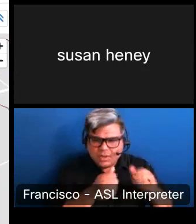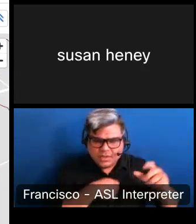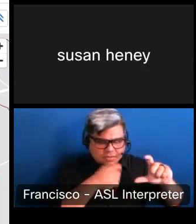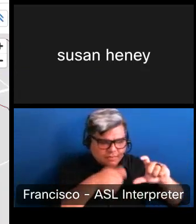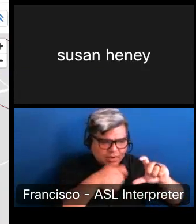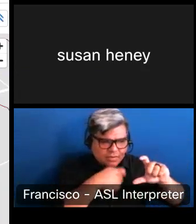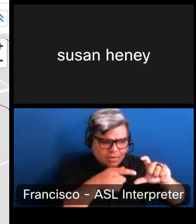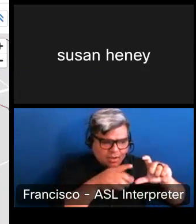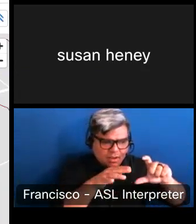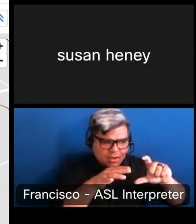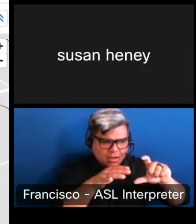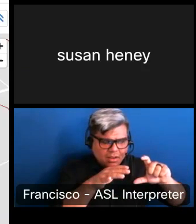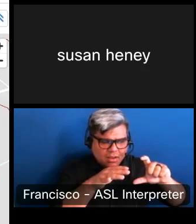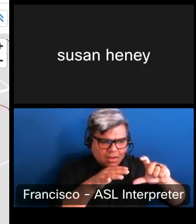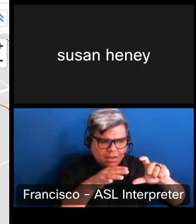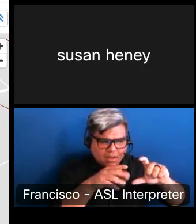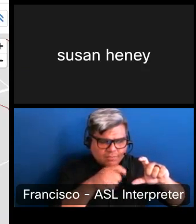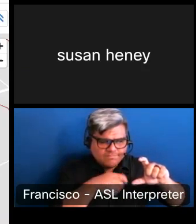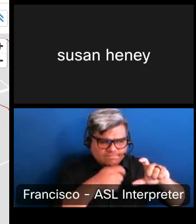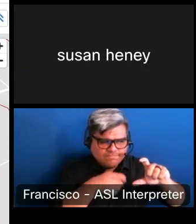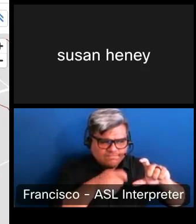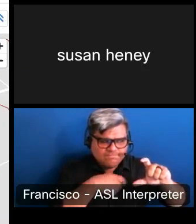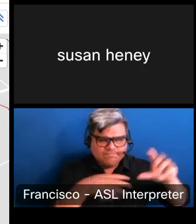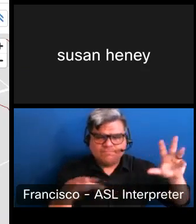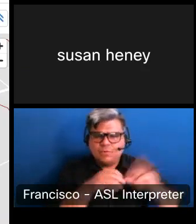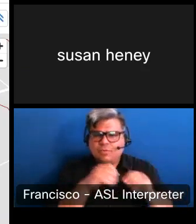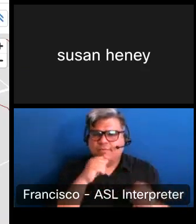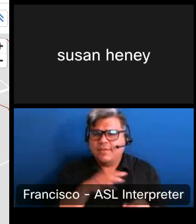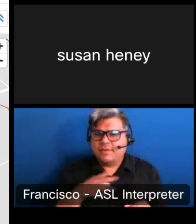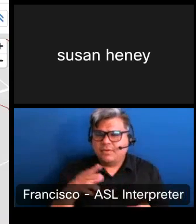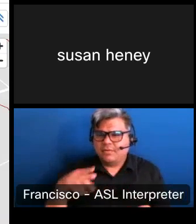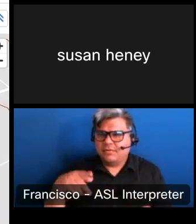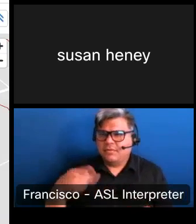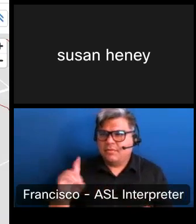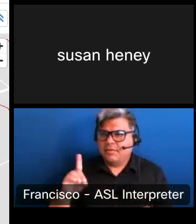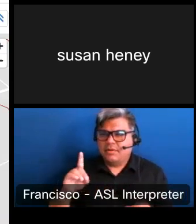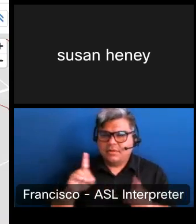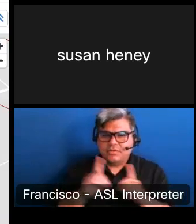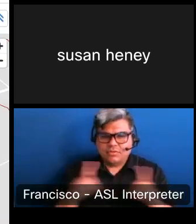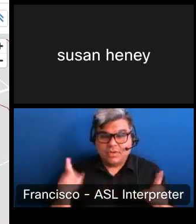total female doctorate degree. So remember, I can put any one of these variables, and the